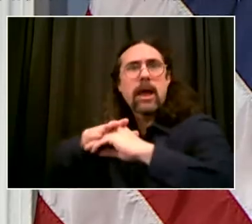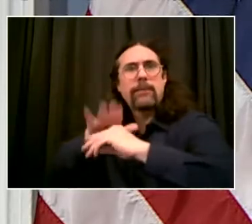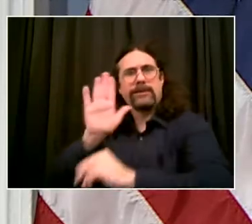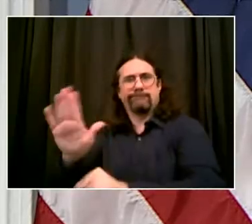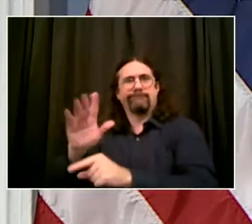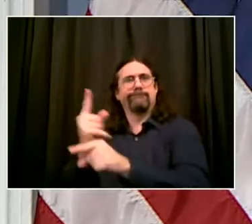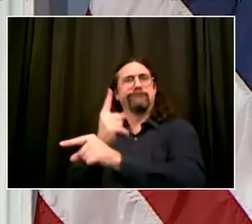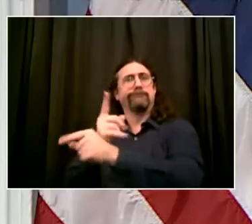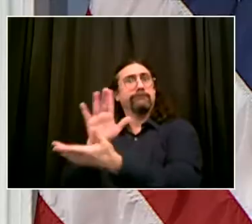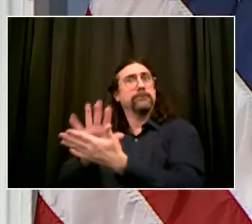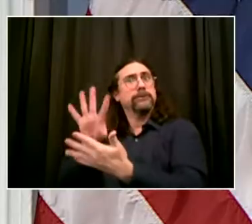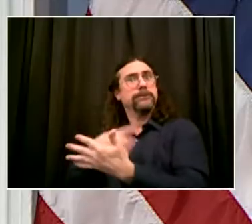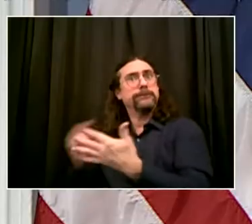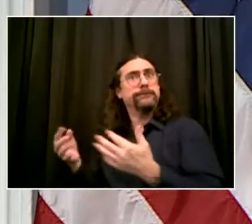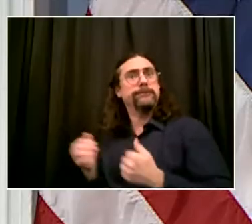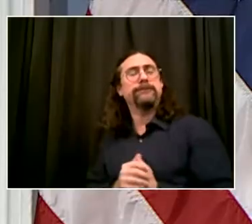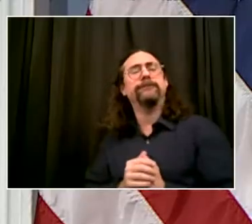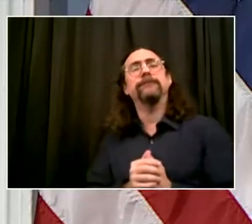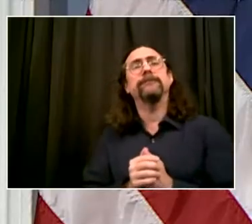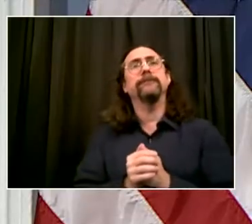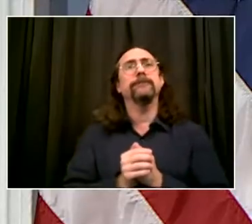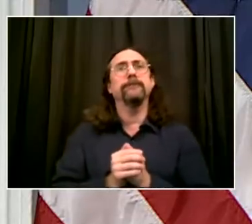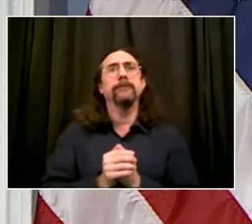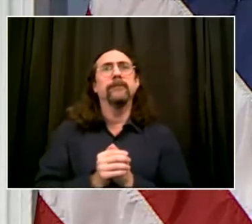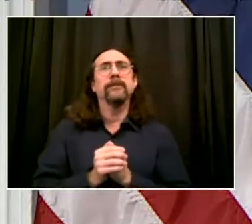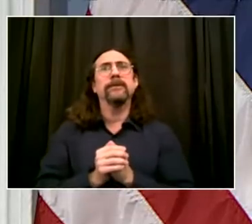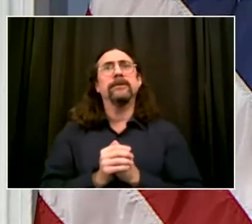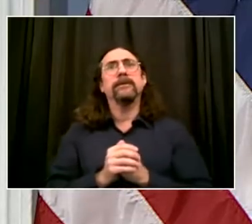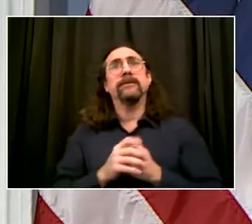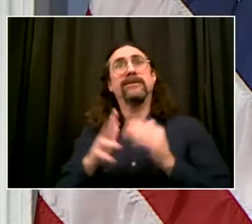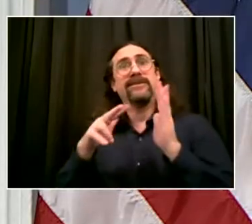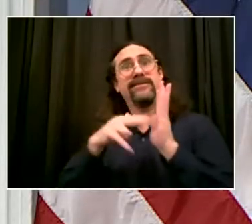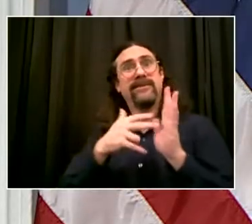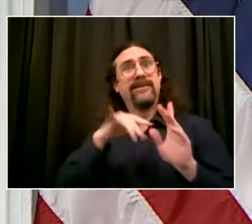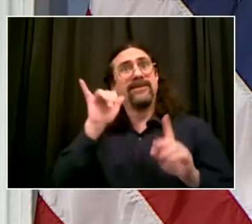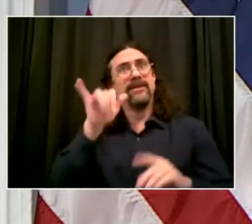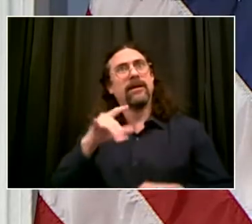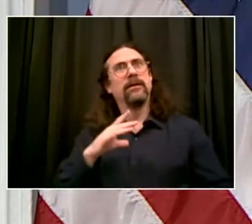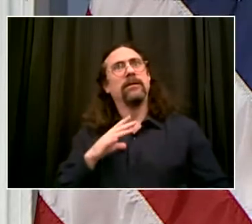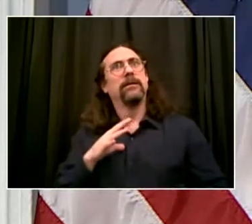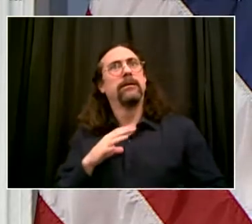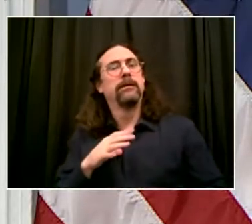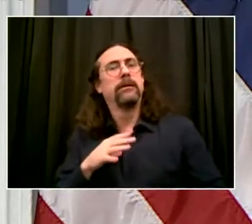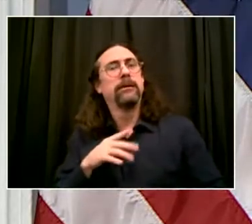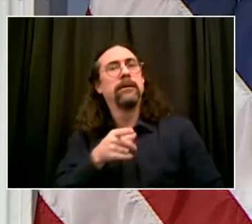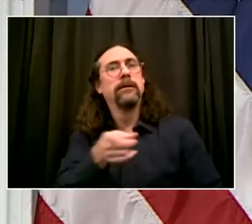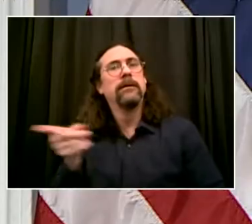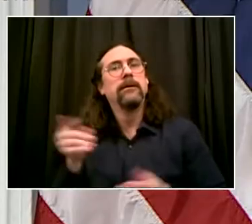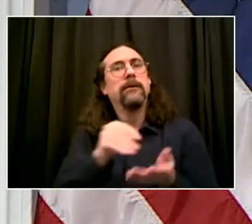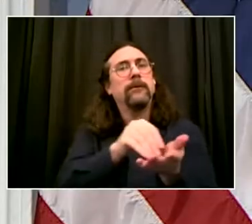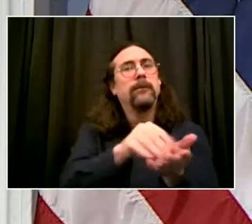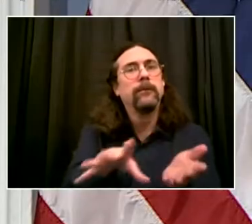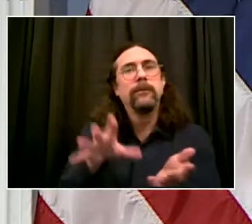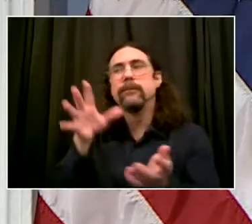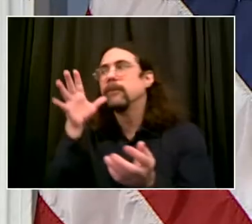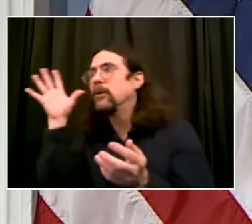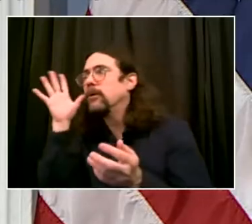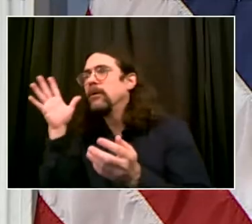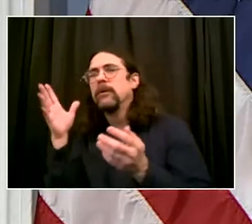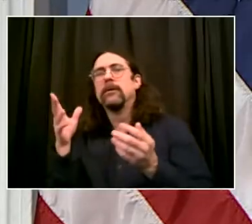GETS LOST, THE HIGH QUALITY POINT OF IT SOS THAT WE WANT TO MAKE SURE THAT